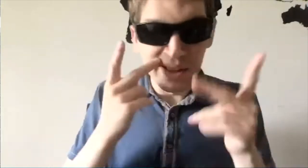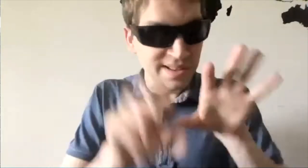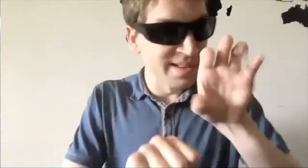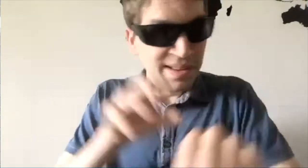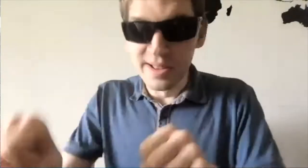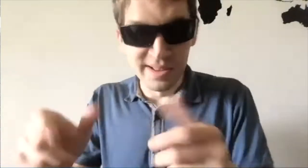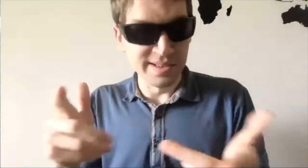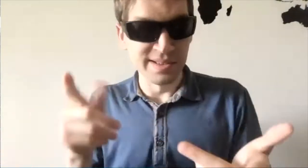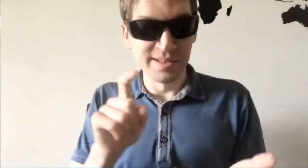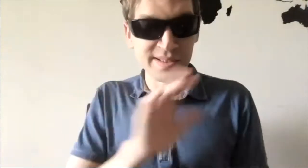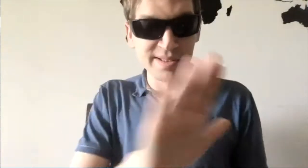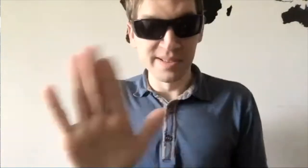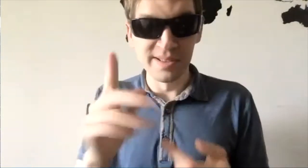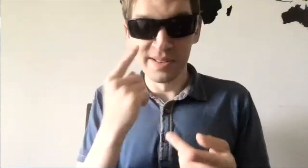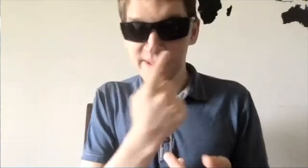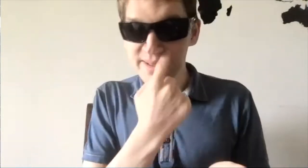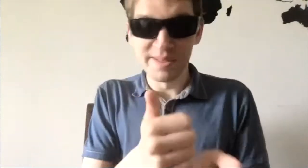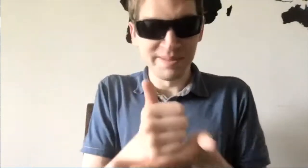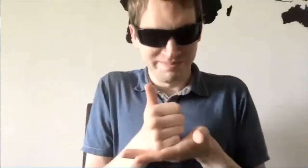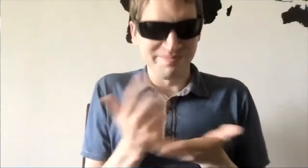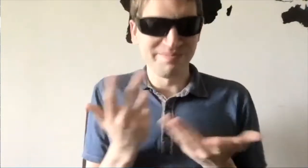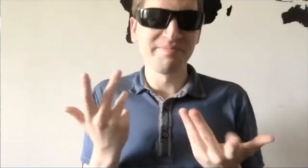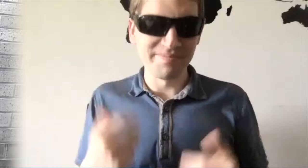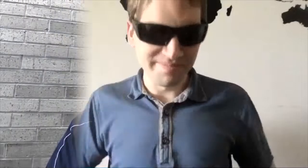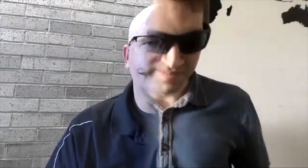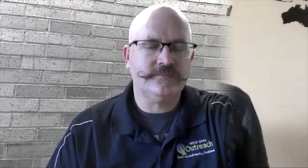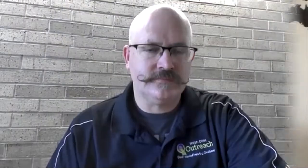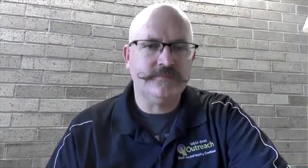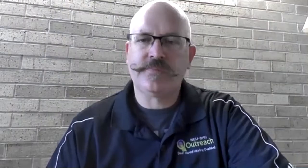Just like in the movie sometimes we miss things we're not catching those things and someone